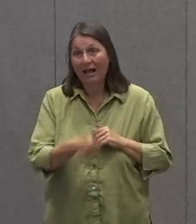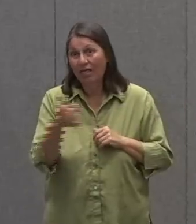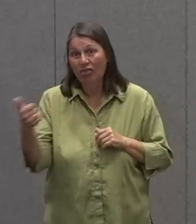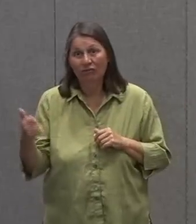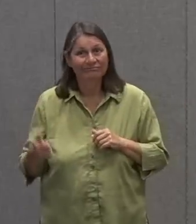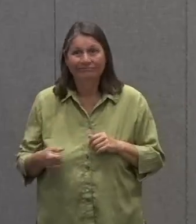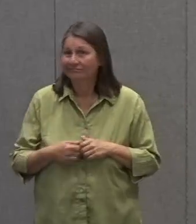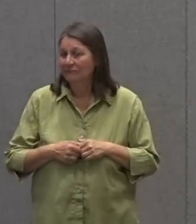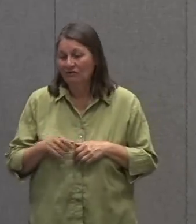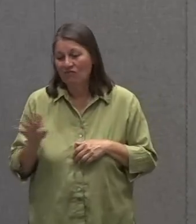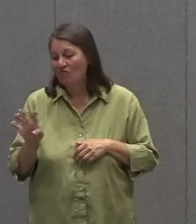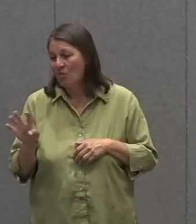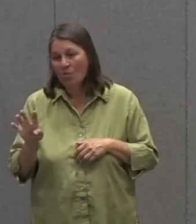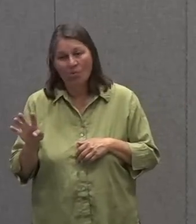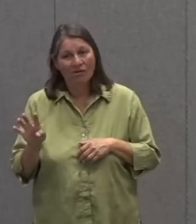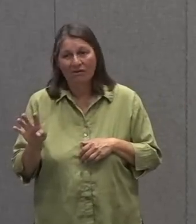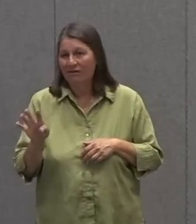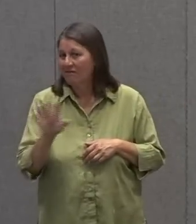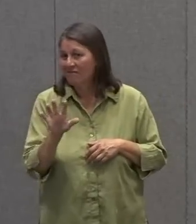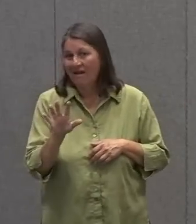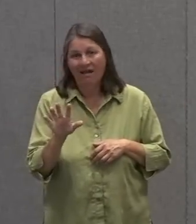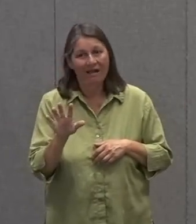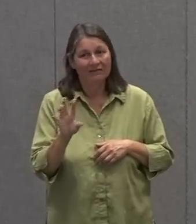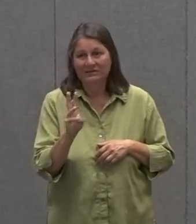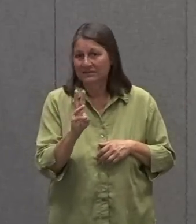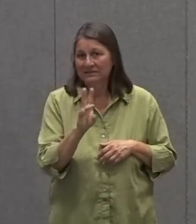five doesn't work, six, seven, that's it.